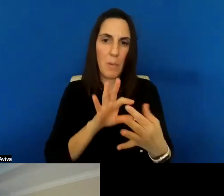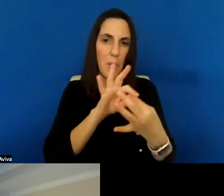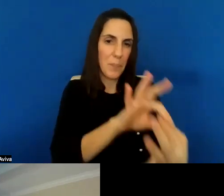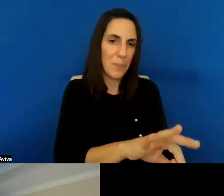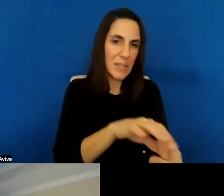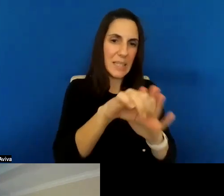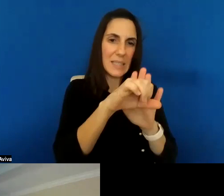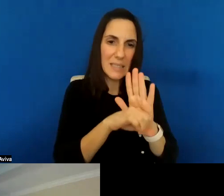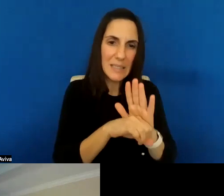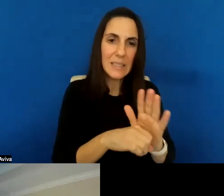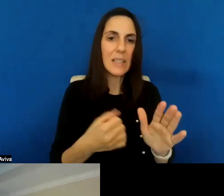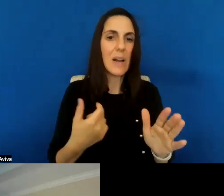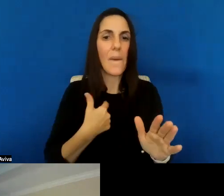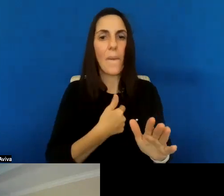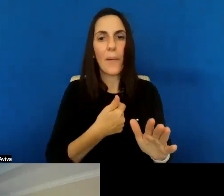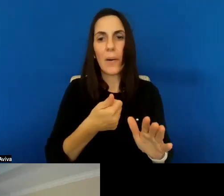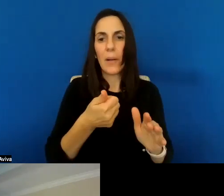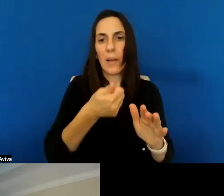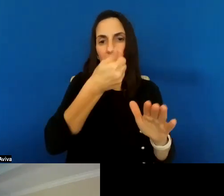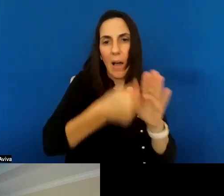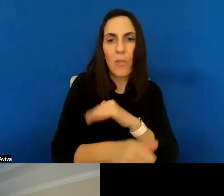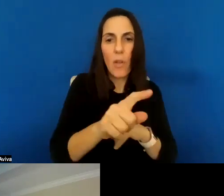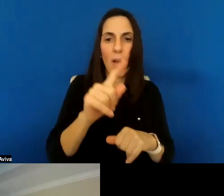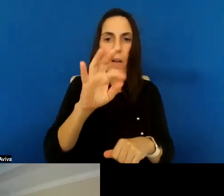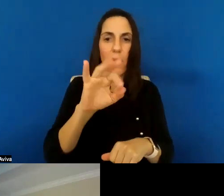We're we're housing the forward prepaid. 11:08:33 But really the program, the day in